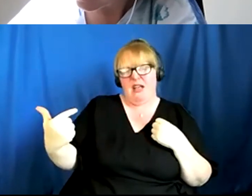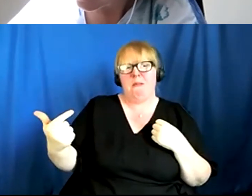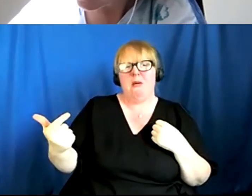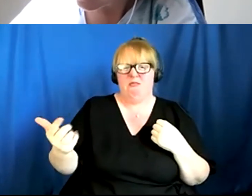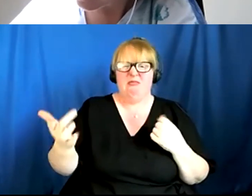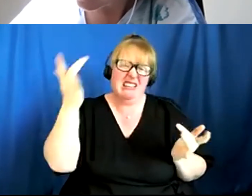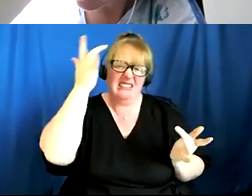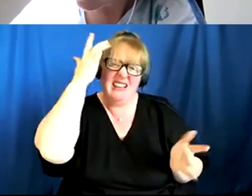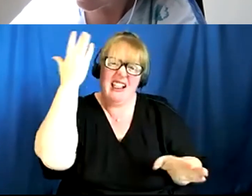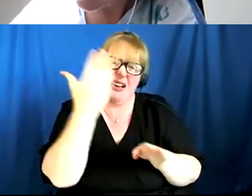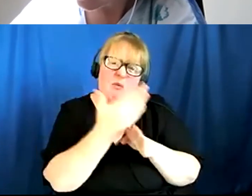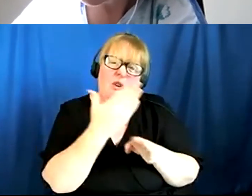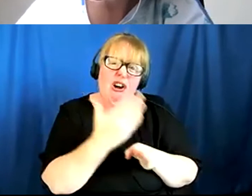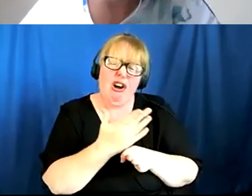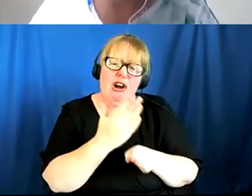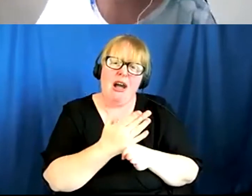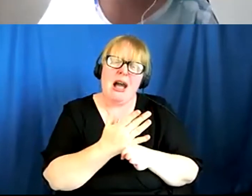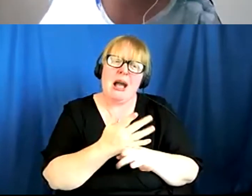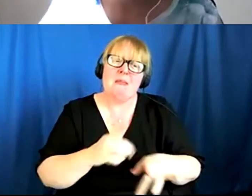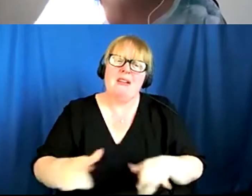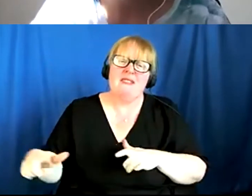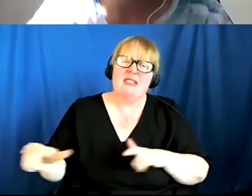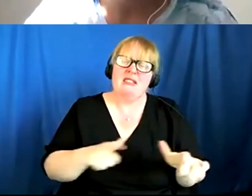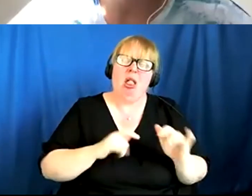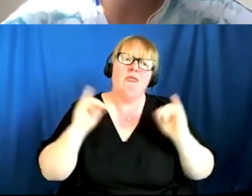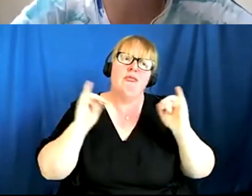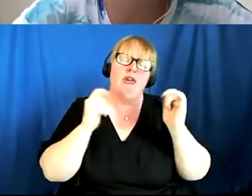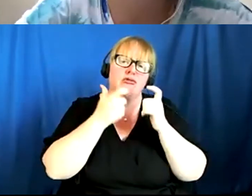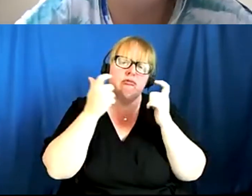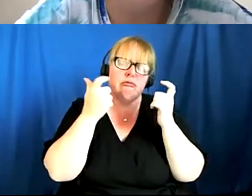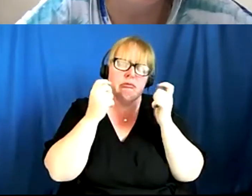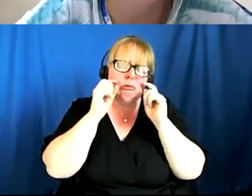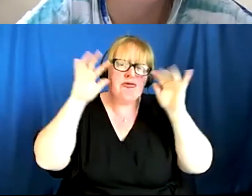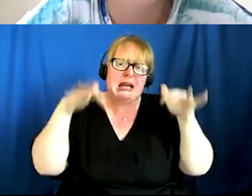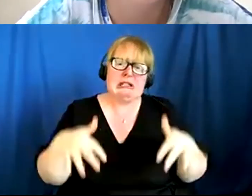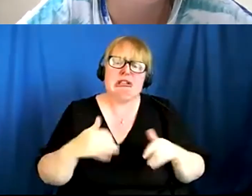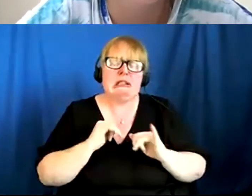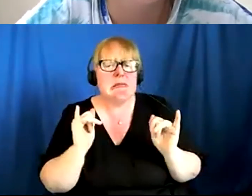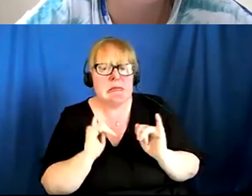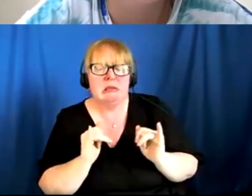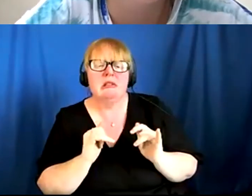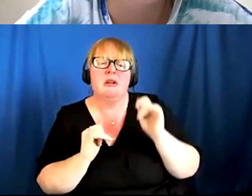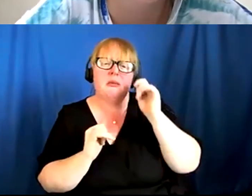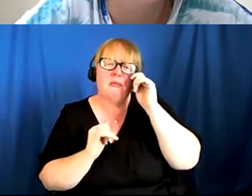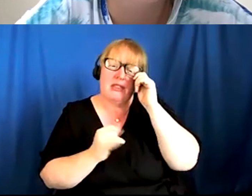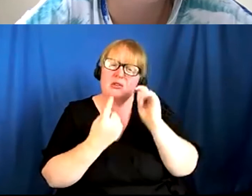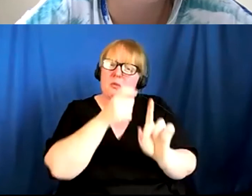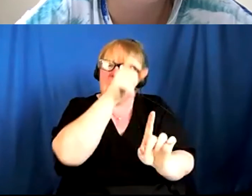But there was a kind of tragedy through that. Anyway, I there was this guy who he was very he